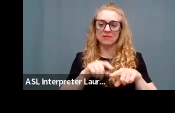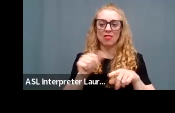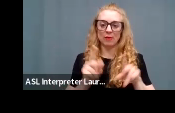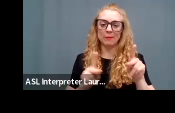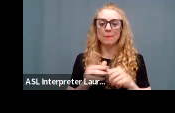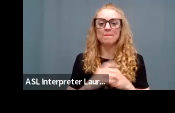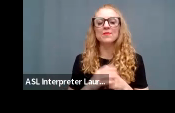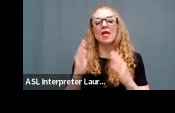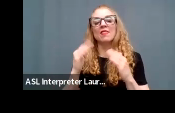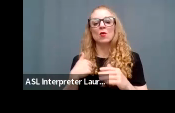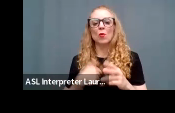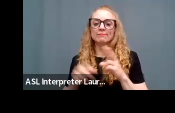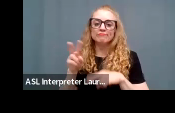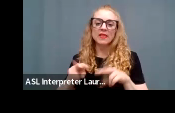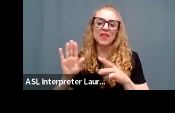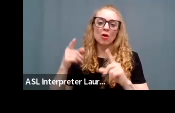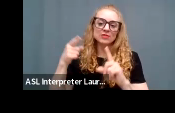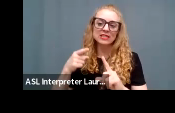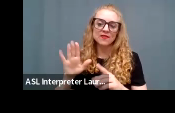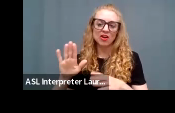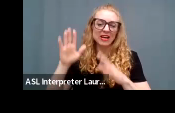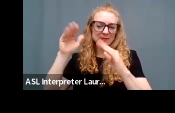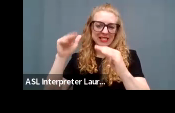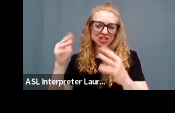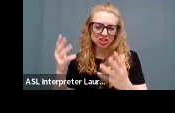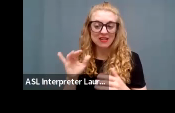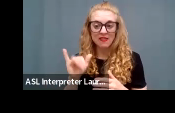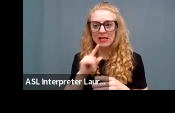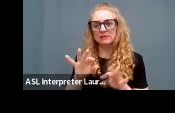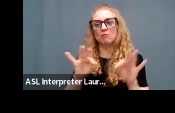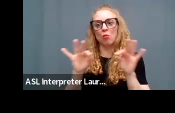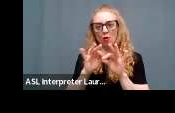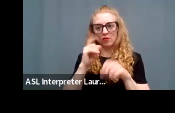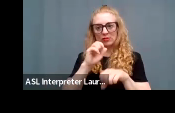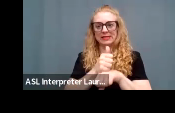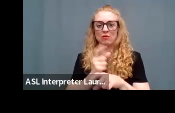and their expectations and the expectations is so critical to get those set right because you